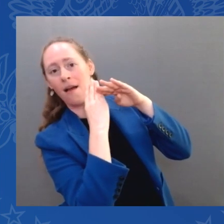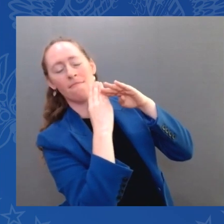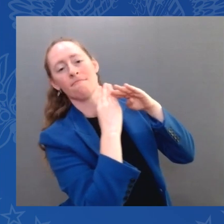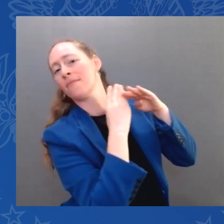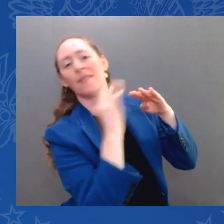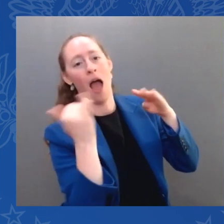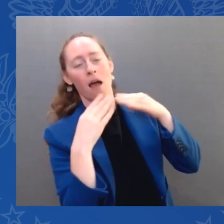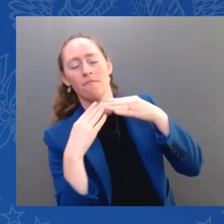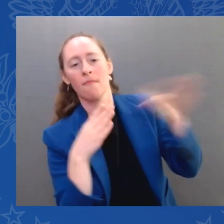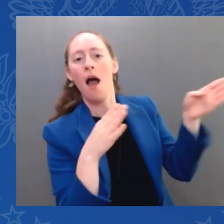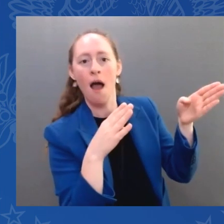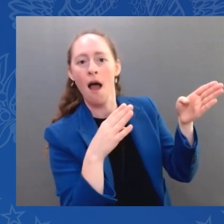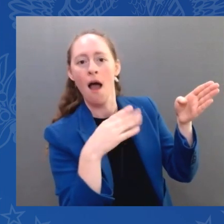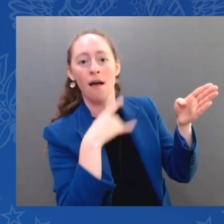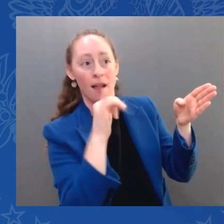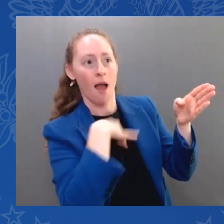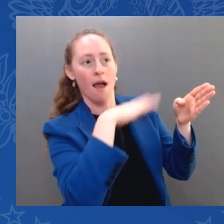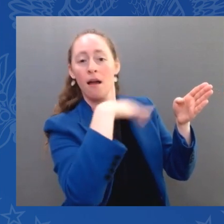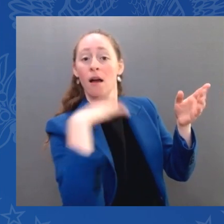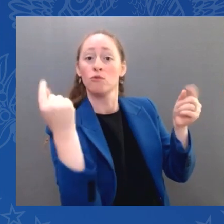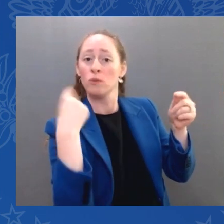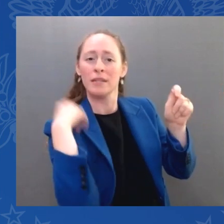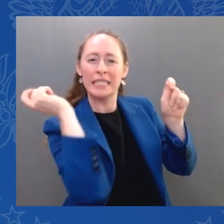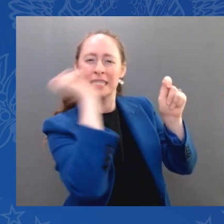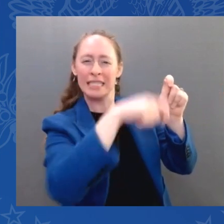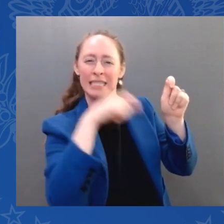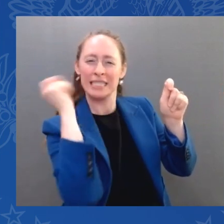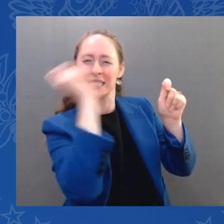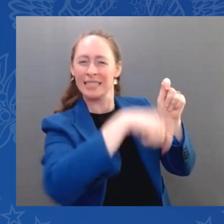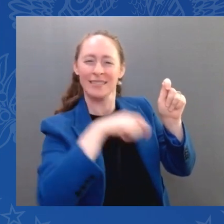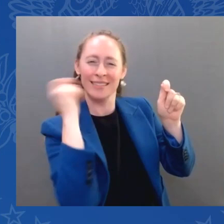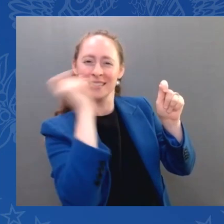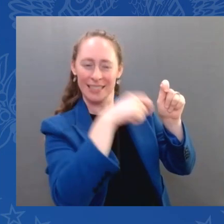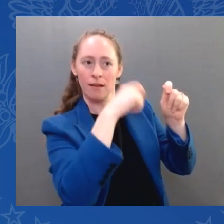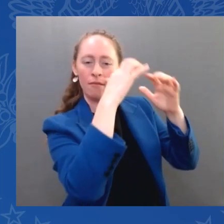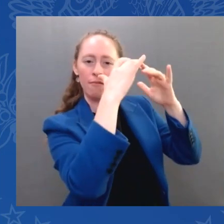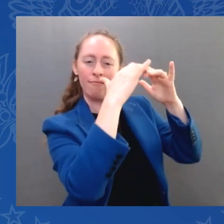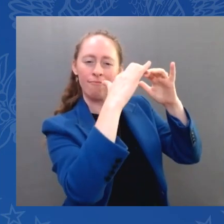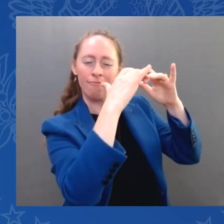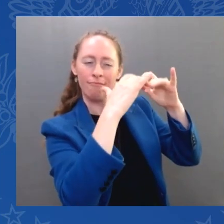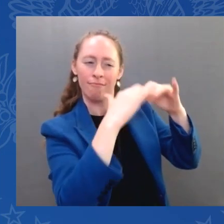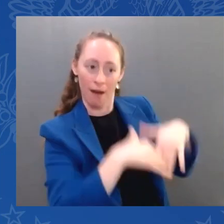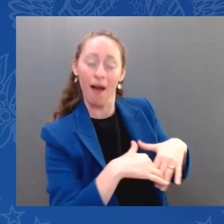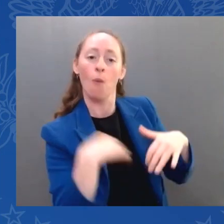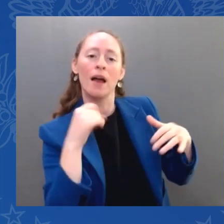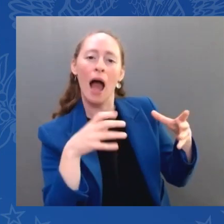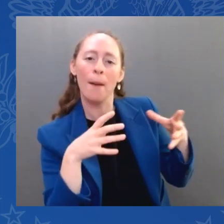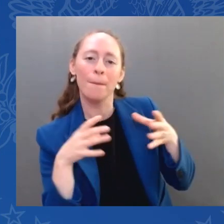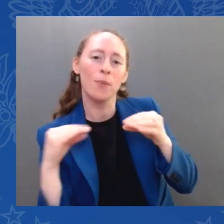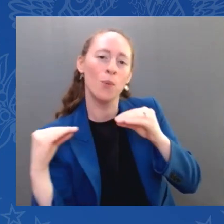And now is the time to galvanize this movement, because that's our duty to the people of this nation.